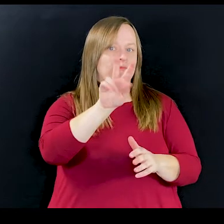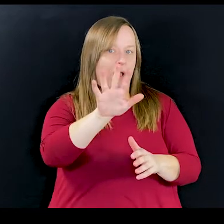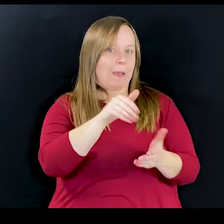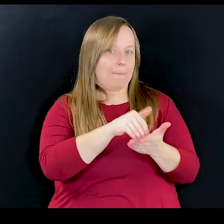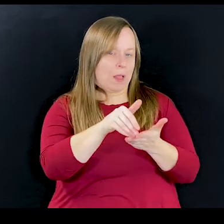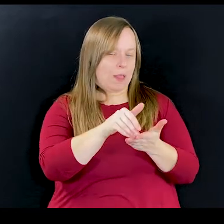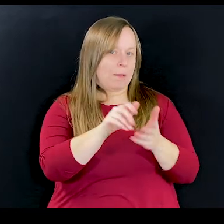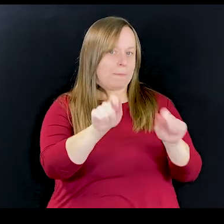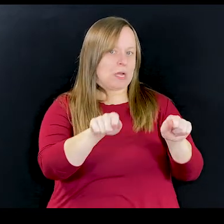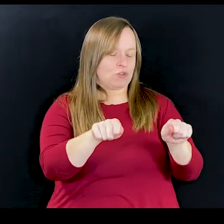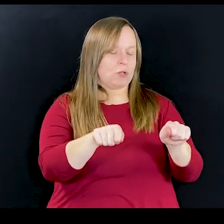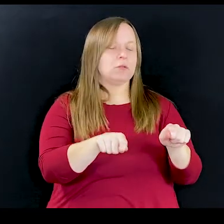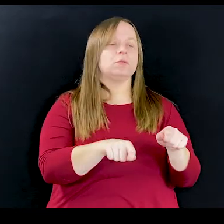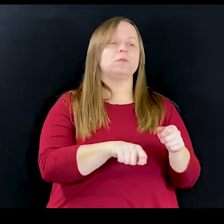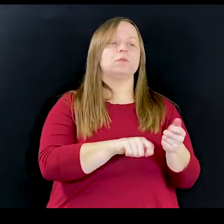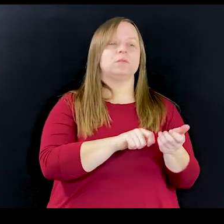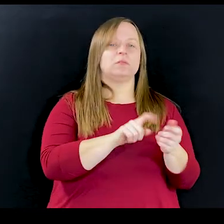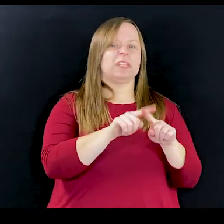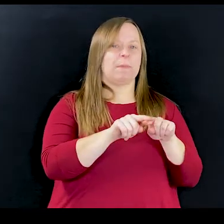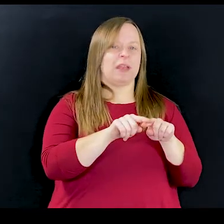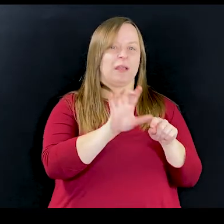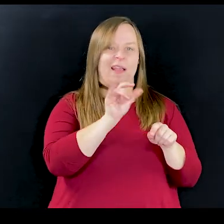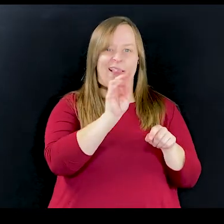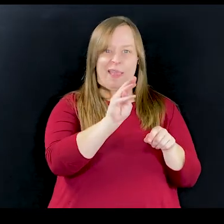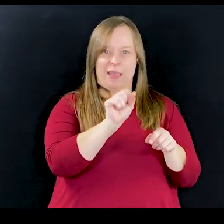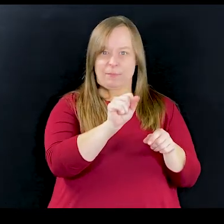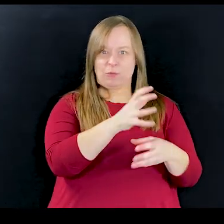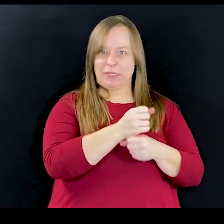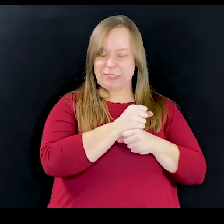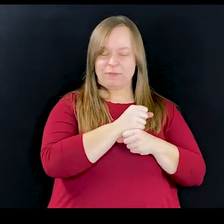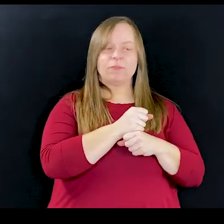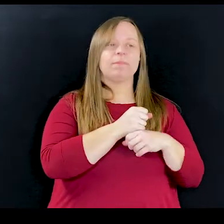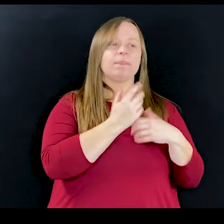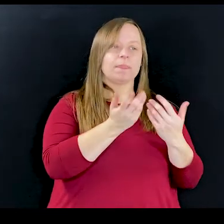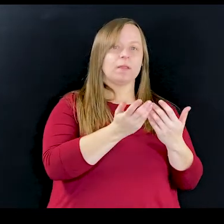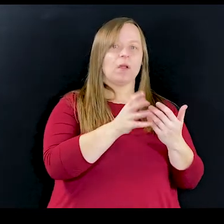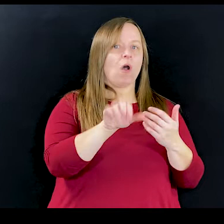to $2.25 million, depending on the claims that are received.